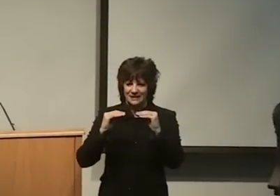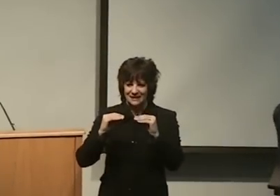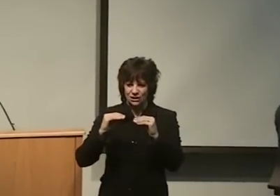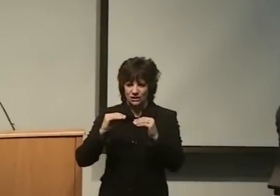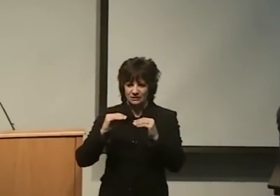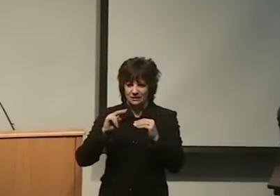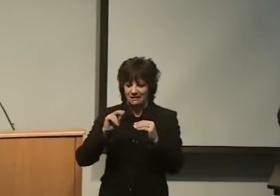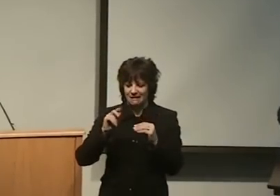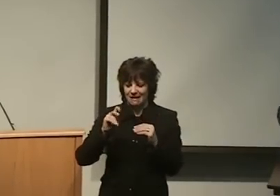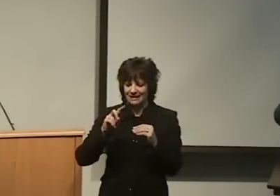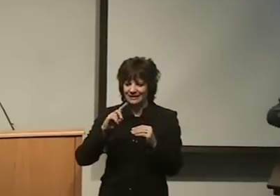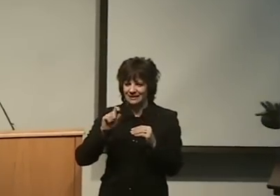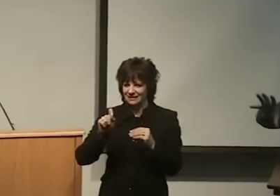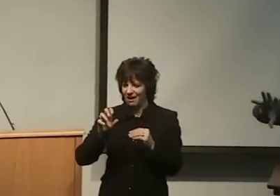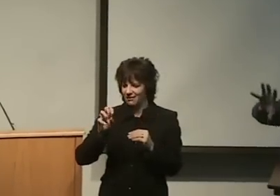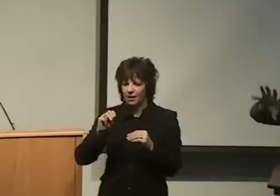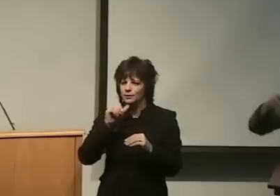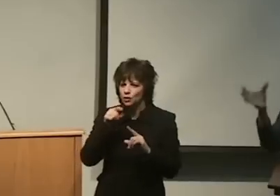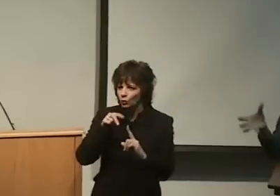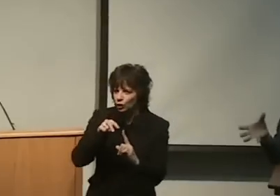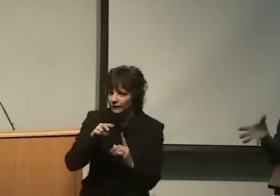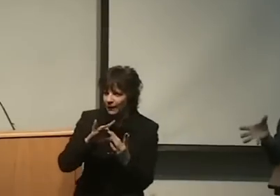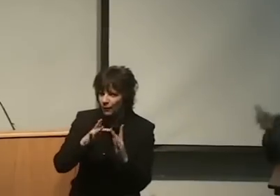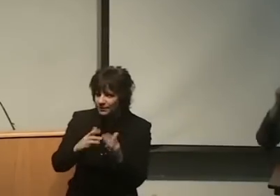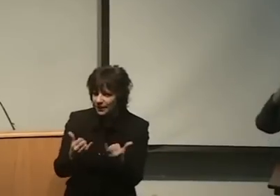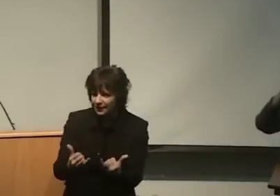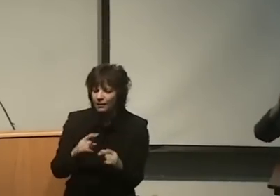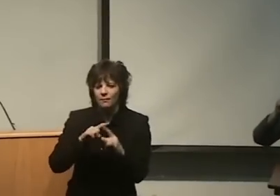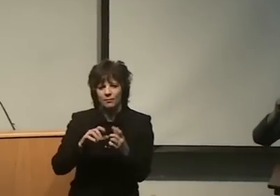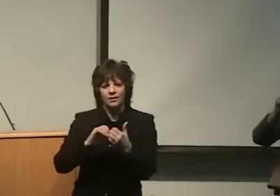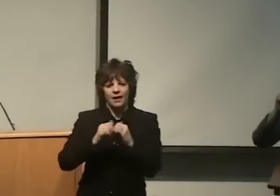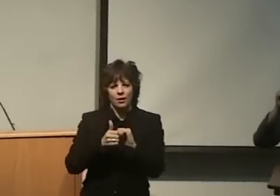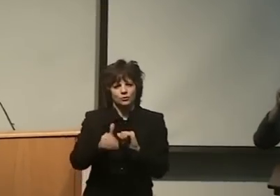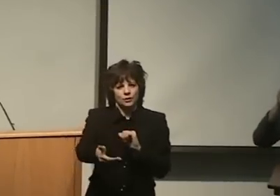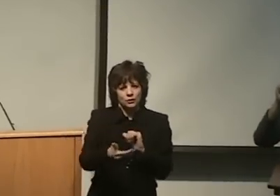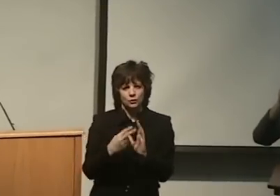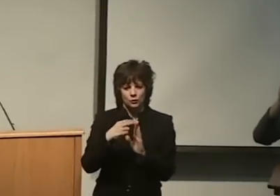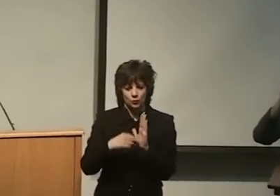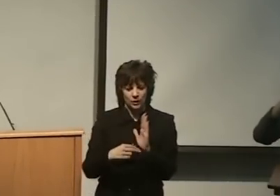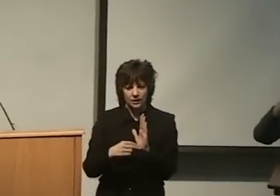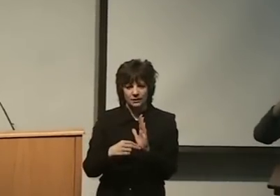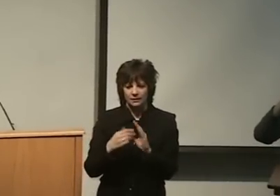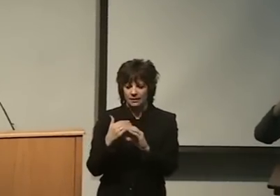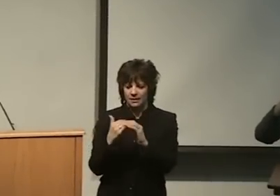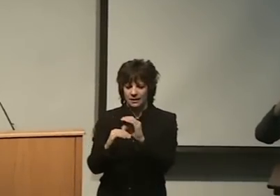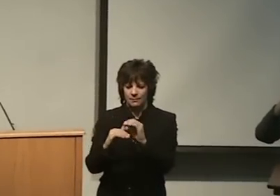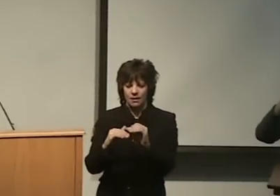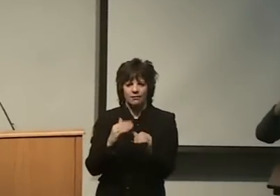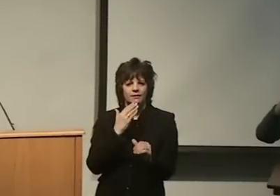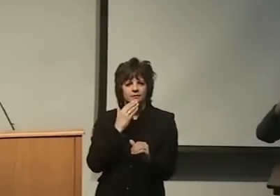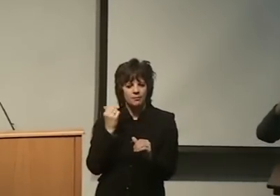But there's some examples of how to introduce reading. And, again, it's not very long. But, again, email is longer form. It's a more formal type of communication.